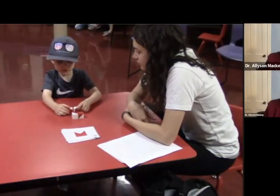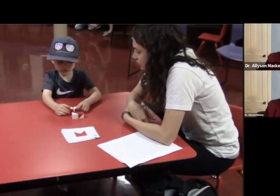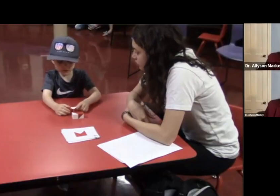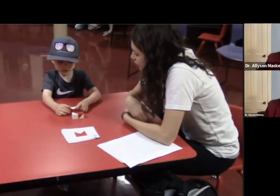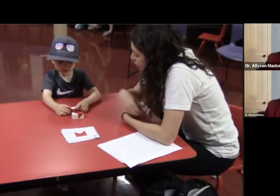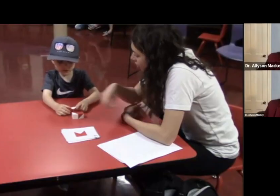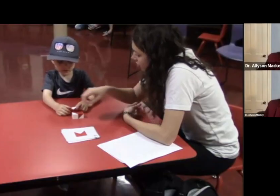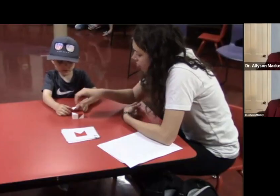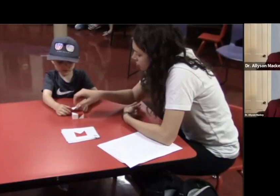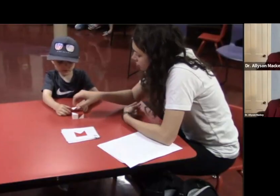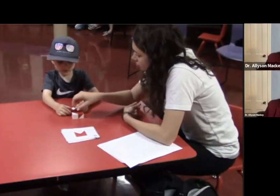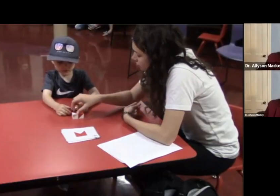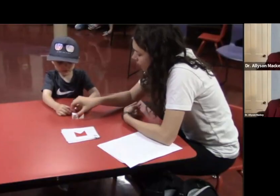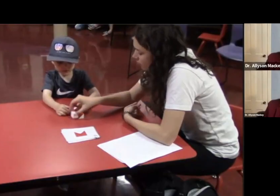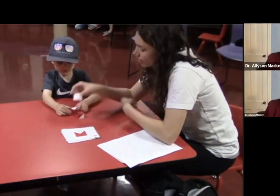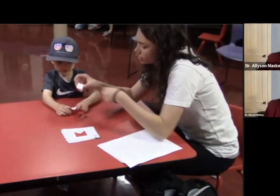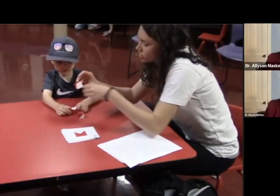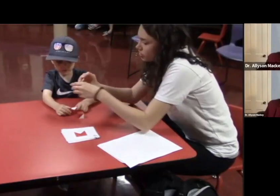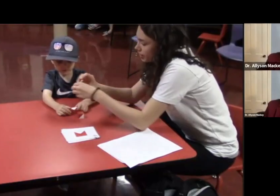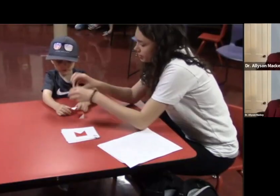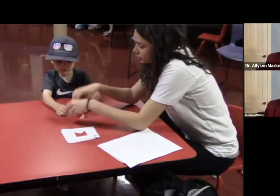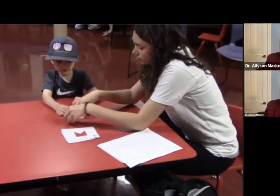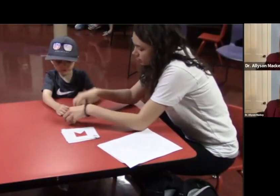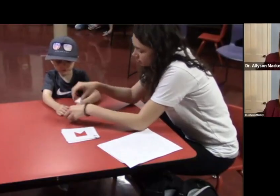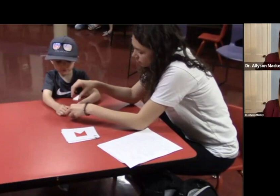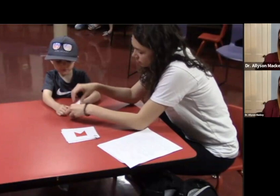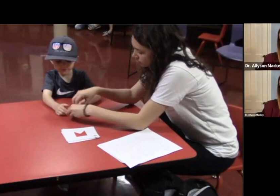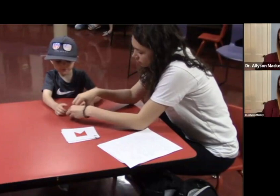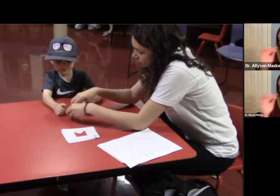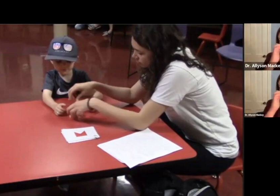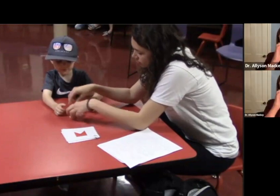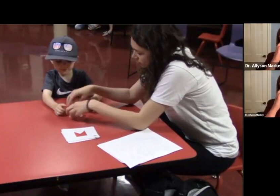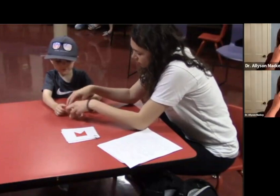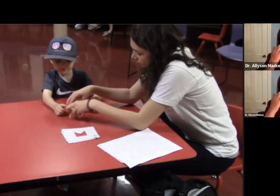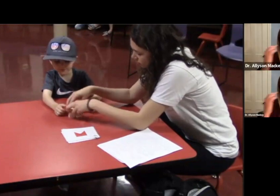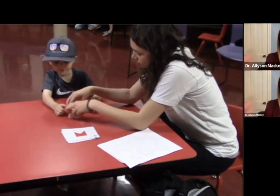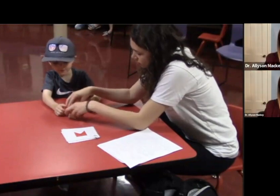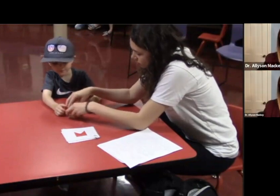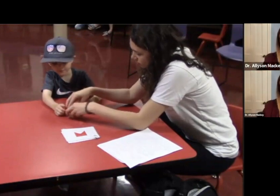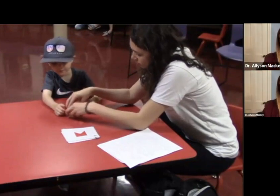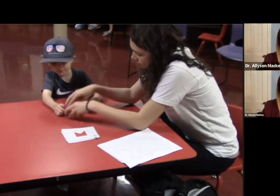this is pretty hard huh all right let's do it